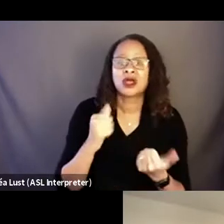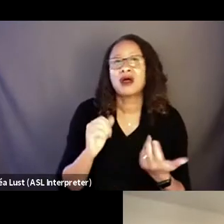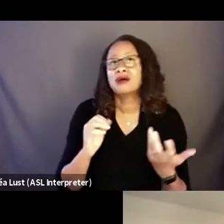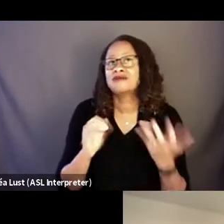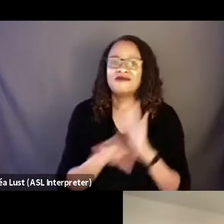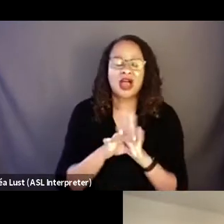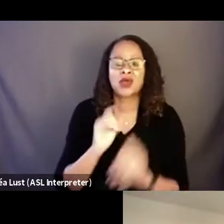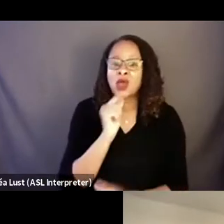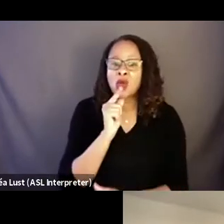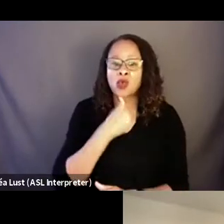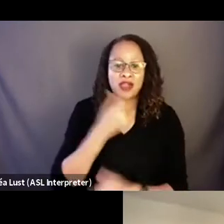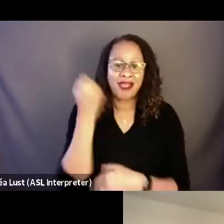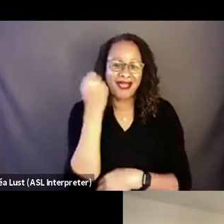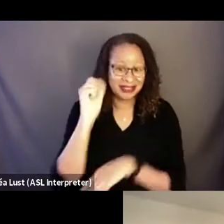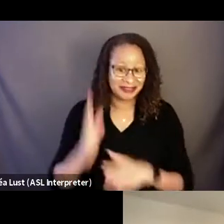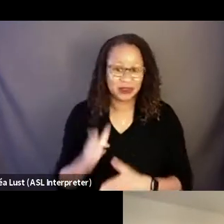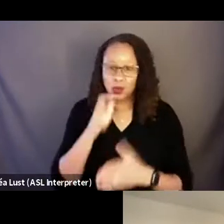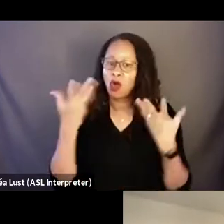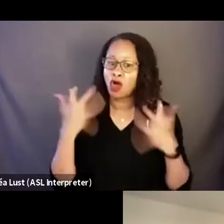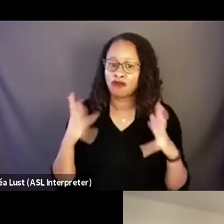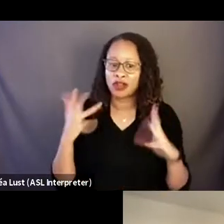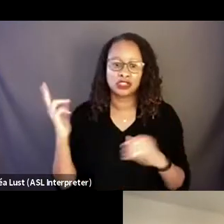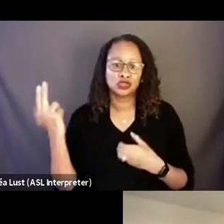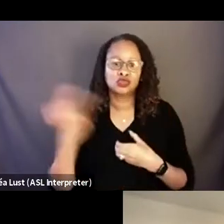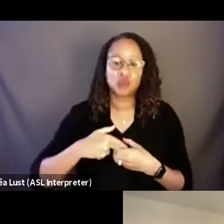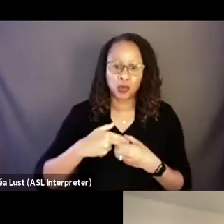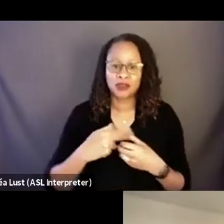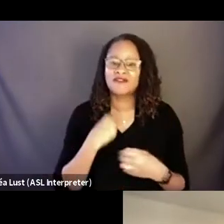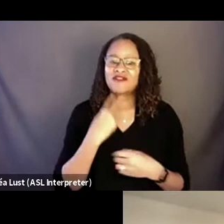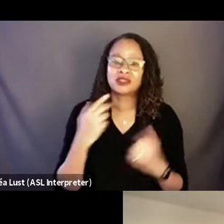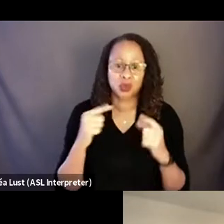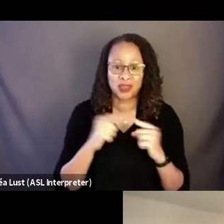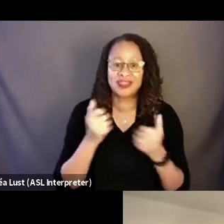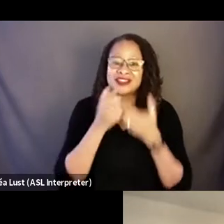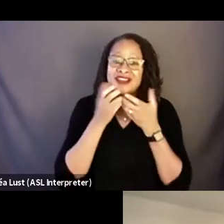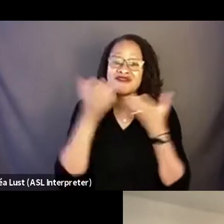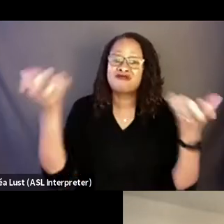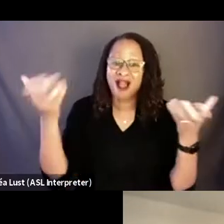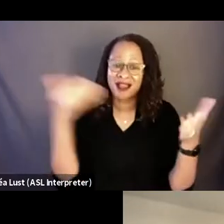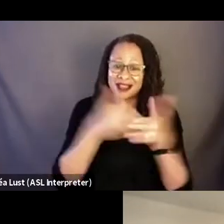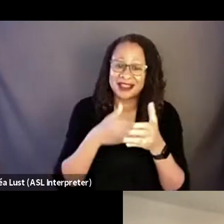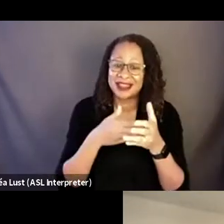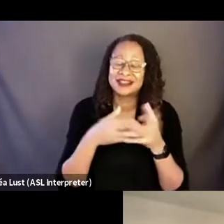who had already joined their voices to this cry against the crimes in Chechnya.